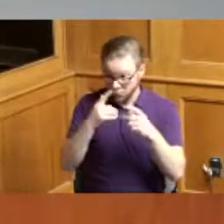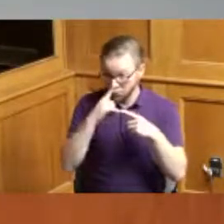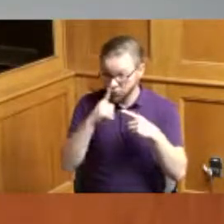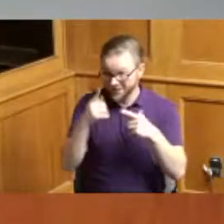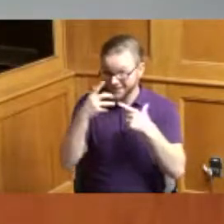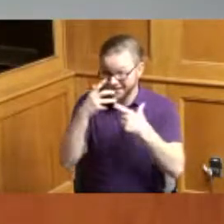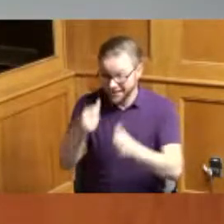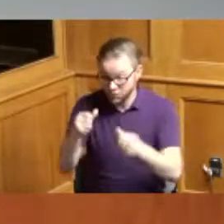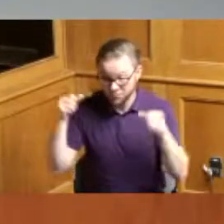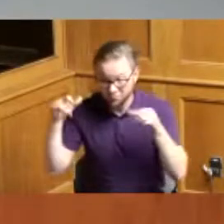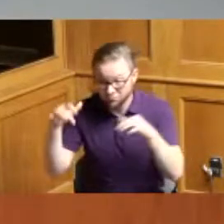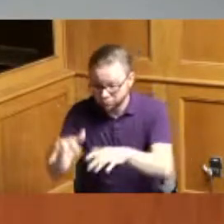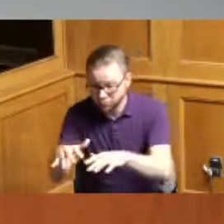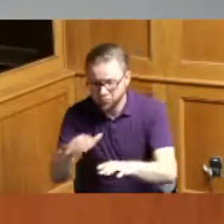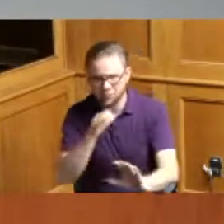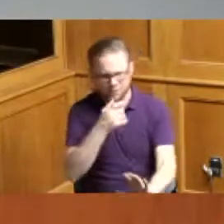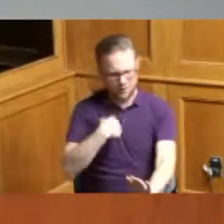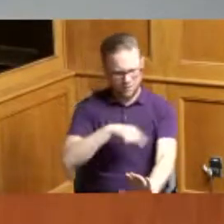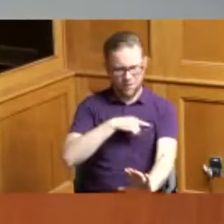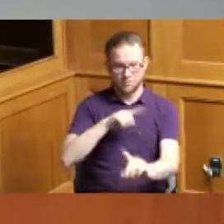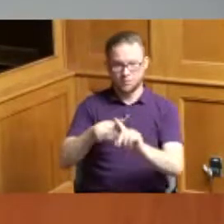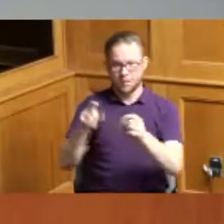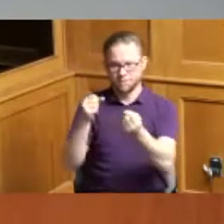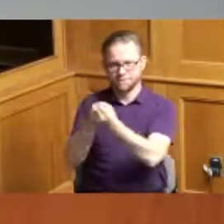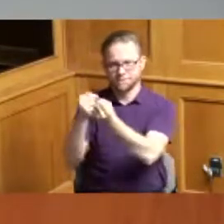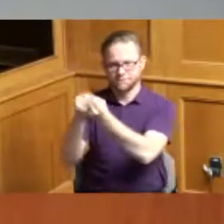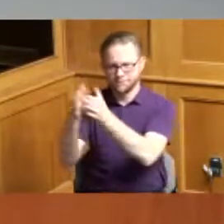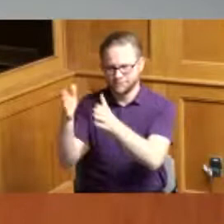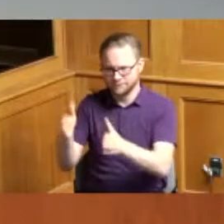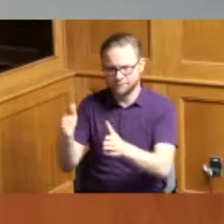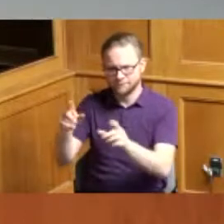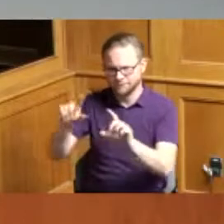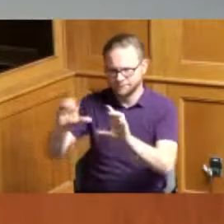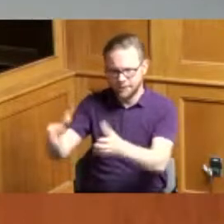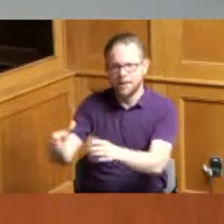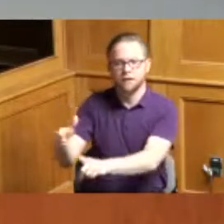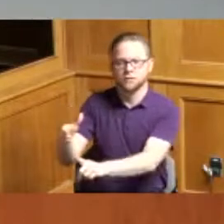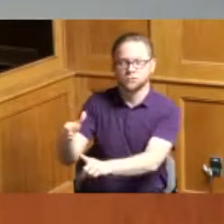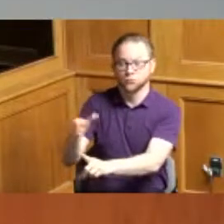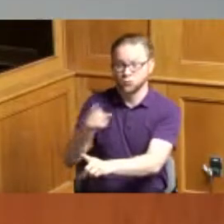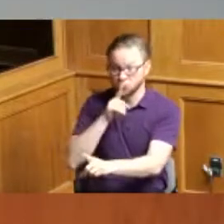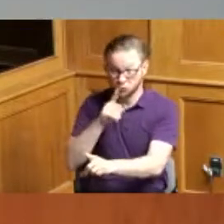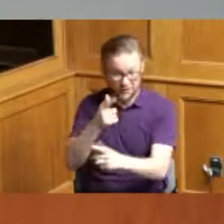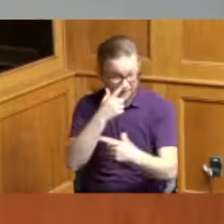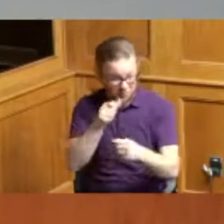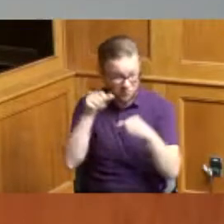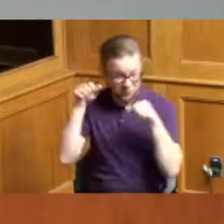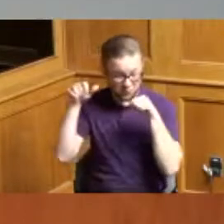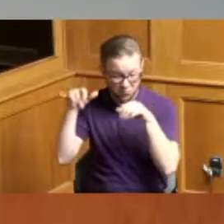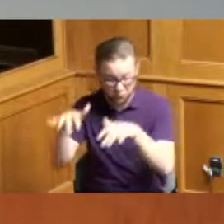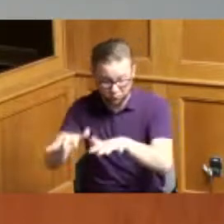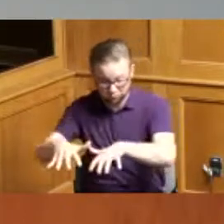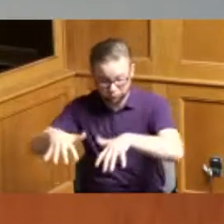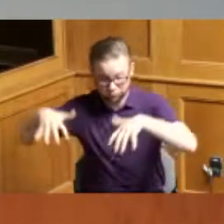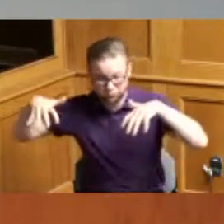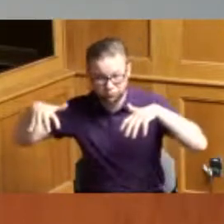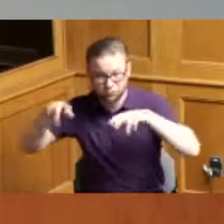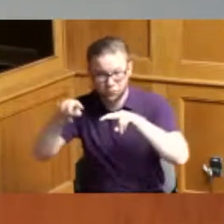for us so much as for the fan base in going down to a watch party in the stadium I too have heard